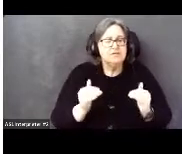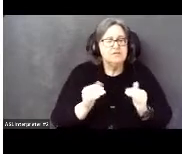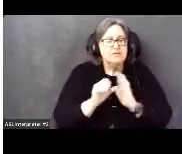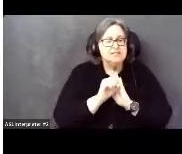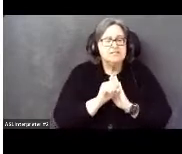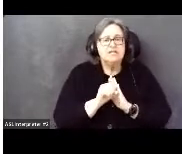and release